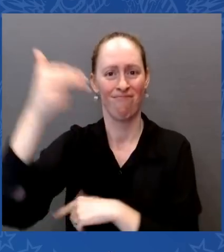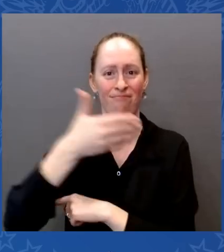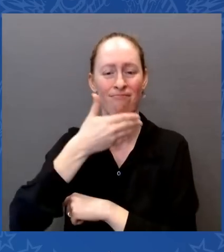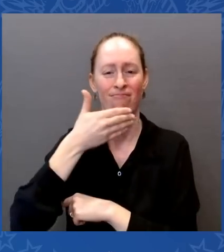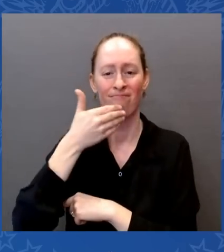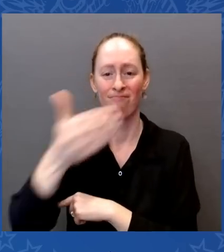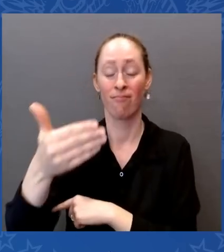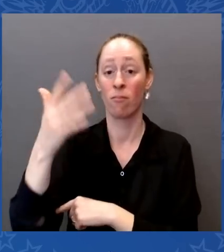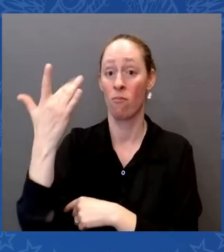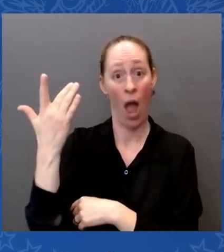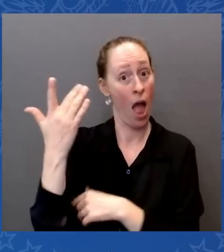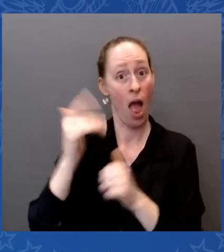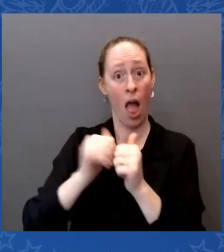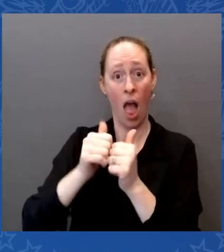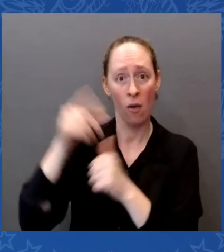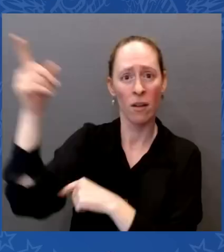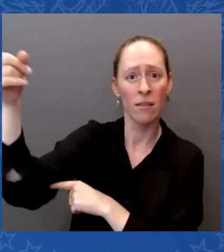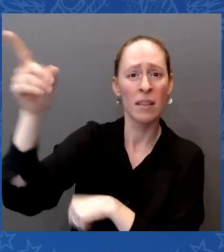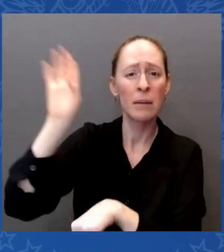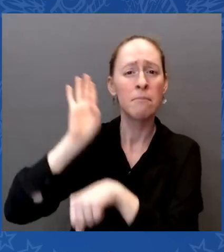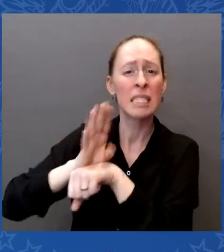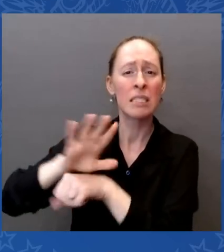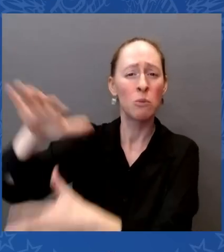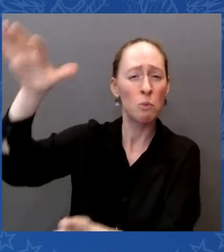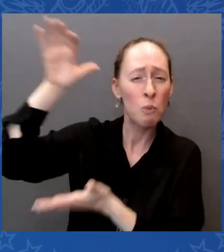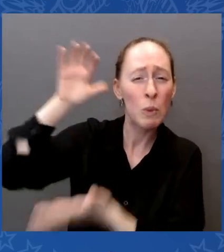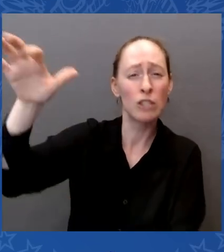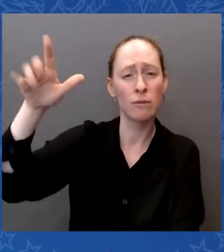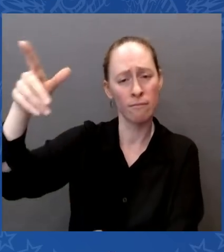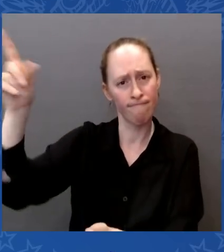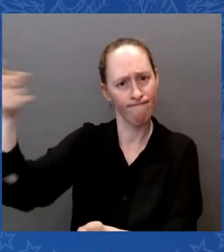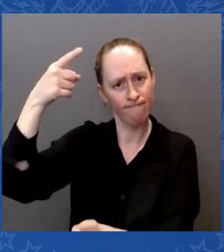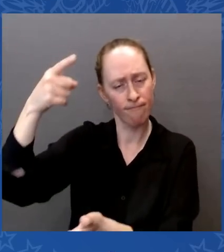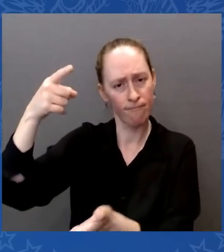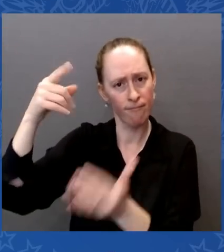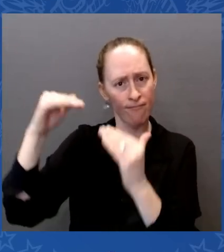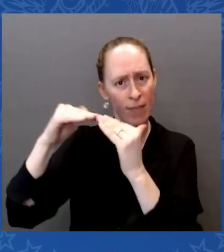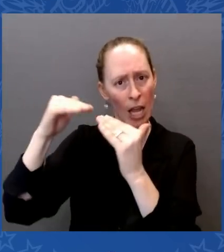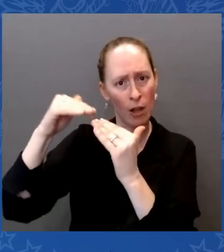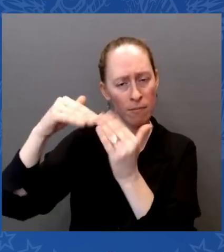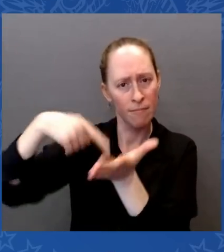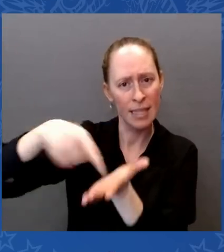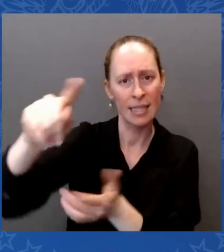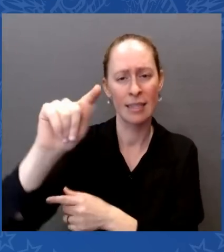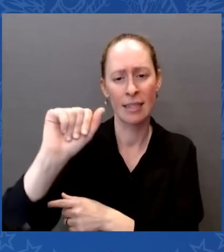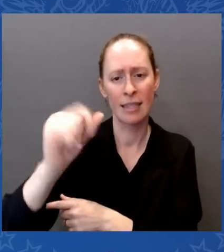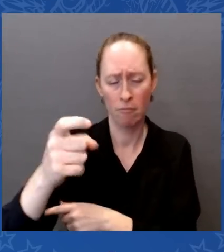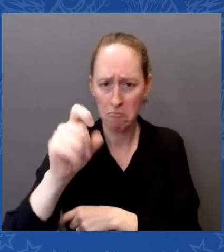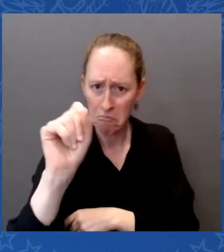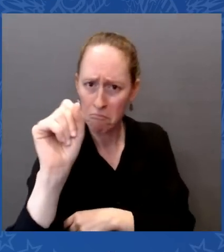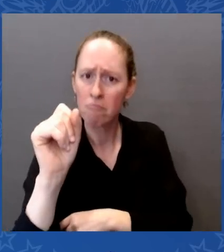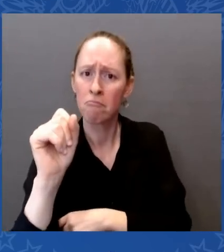and giving Medicare the power to negotiate lower drug prices in the future beginning -- just getting underway,